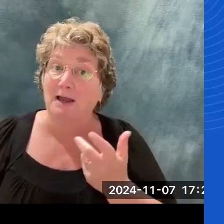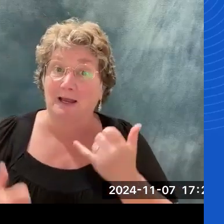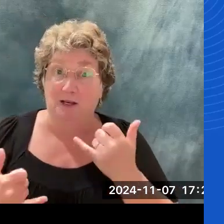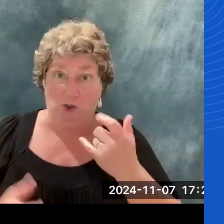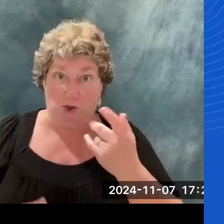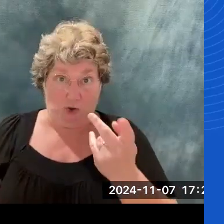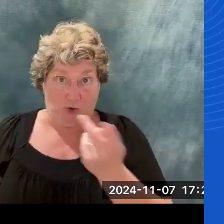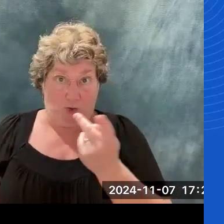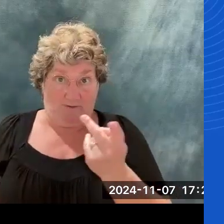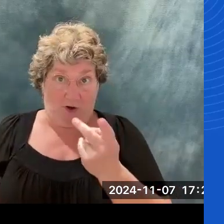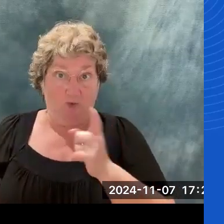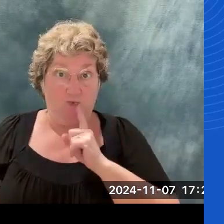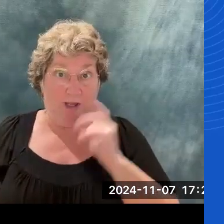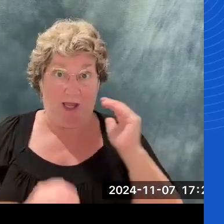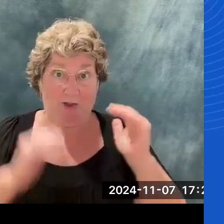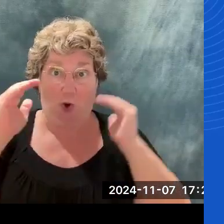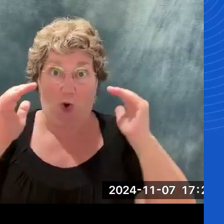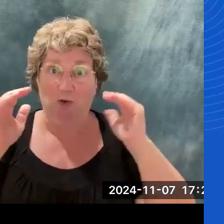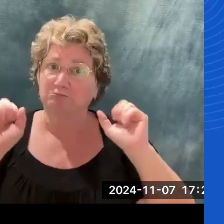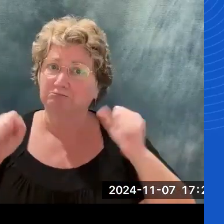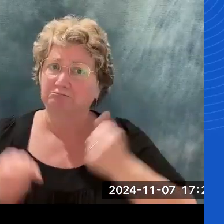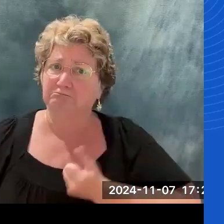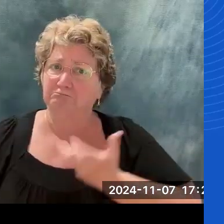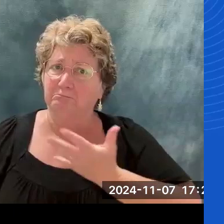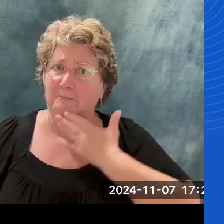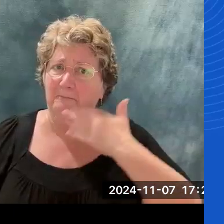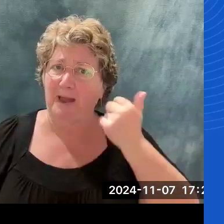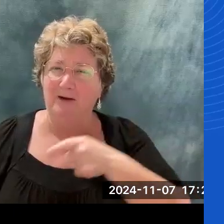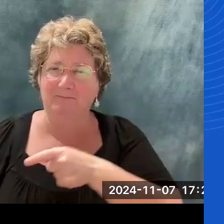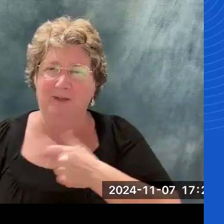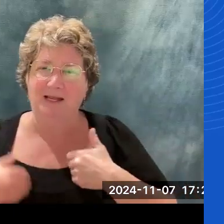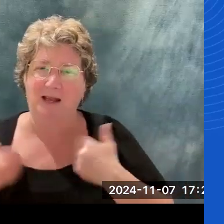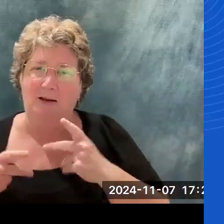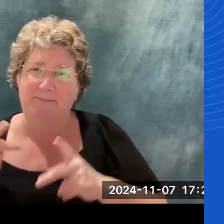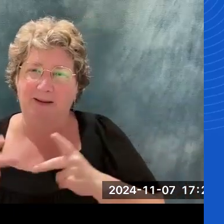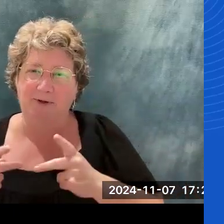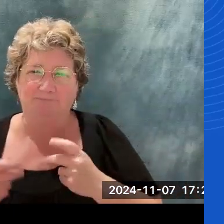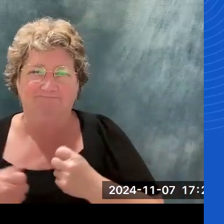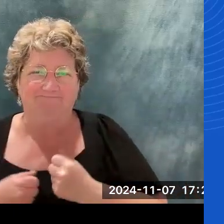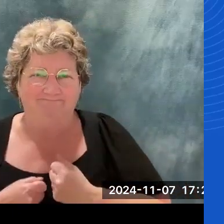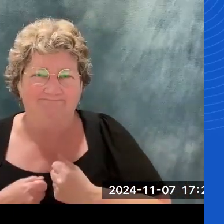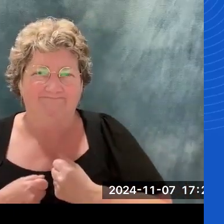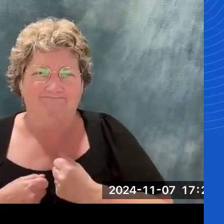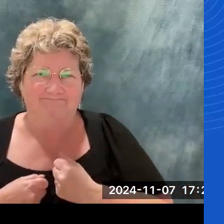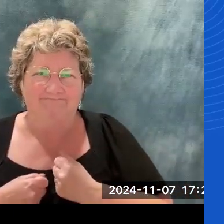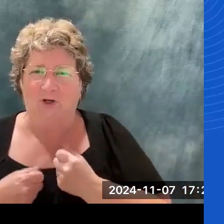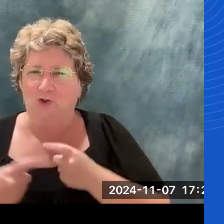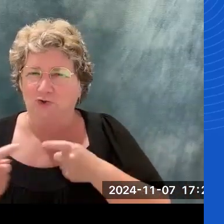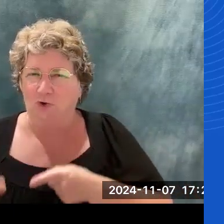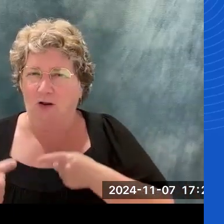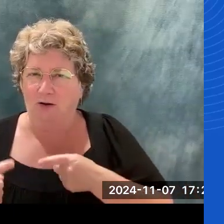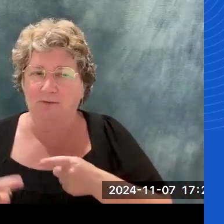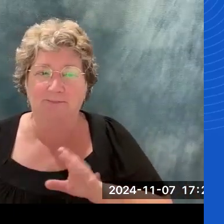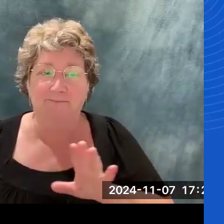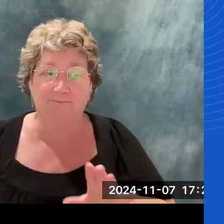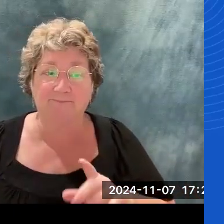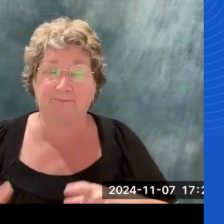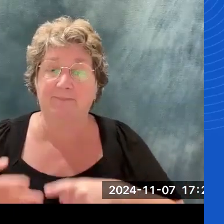When I say respond, respond is making sure that we're not reacting, right? Staying calm, but also making sure that we're